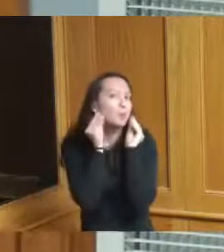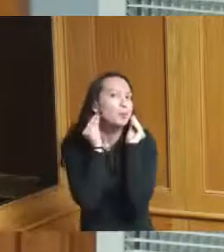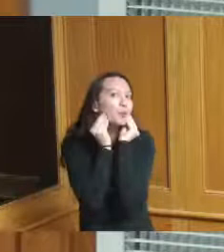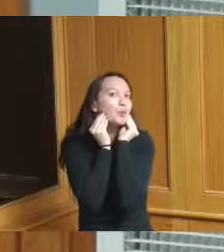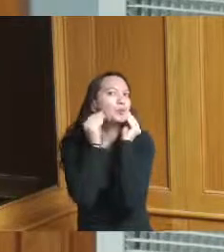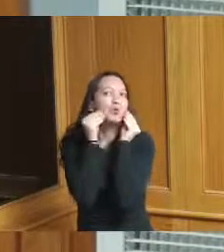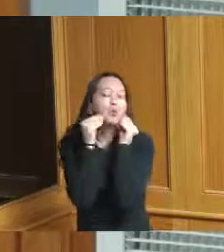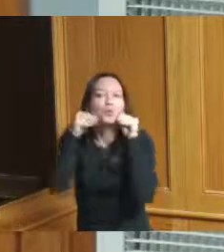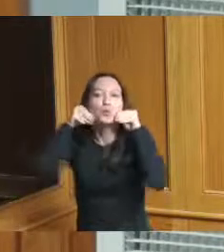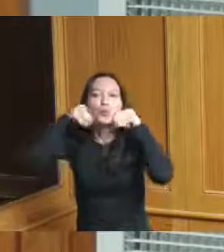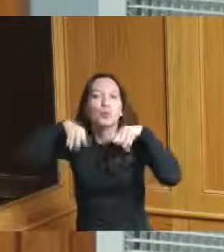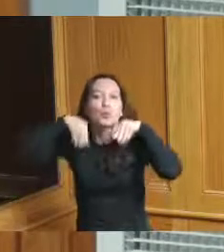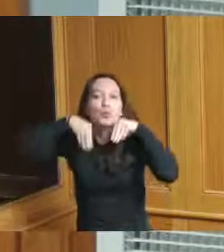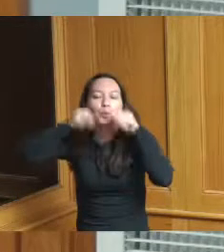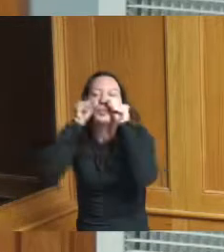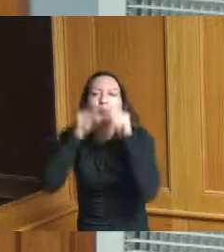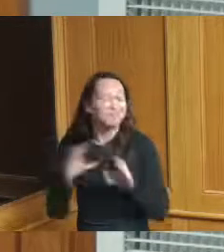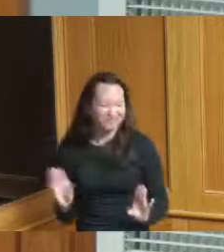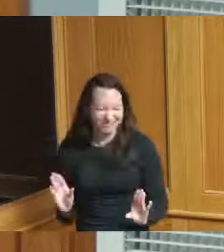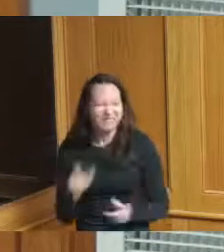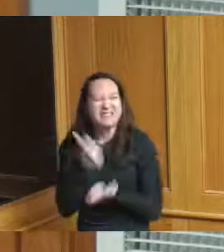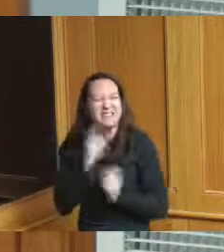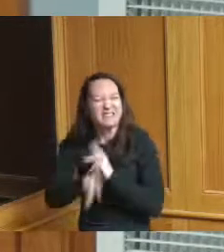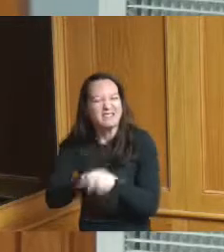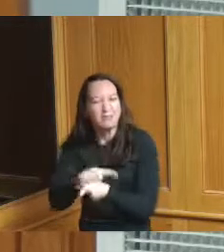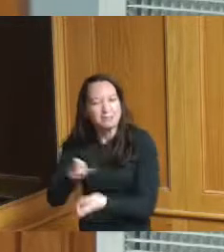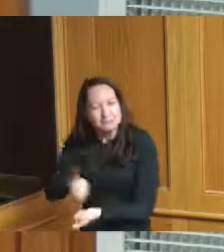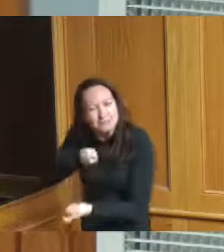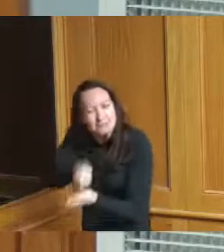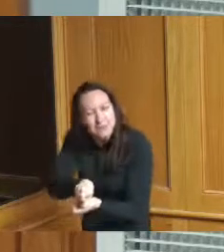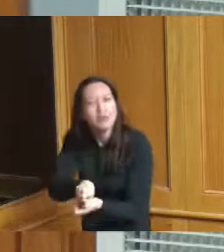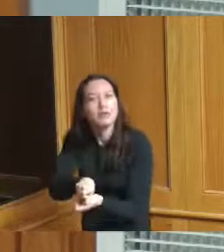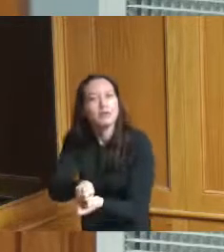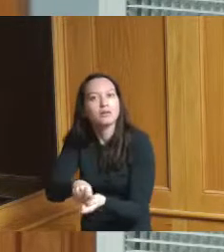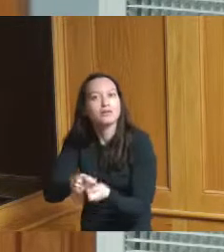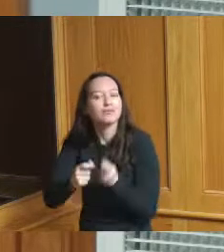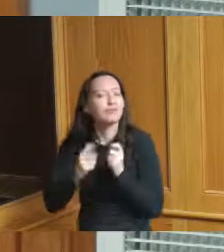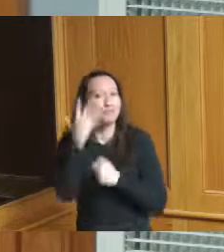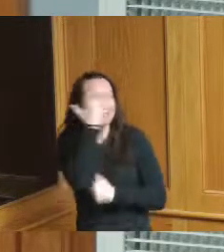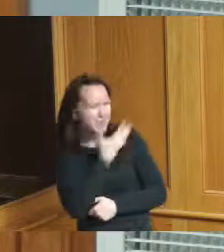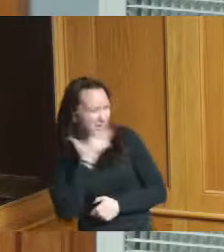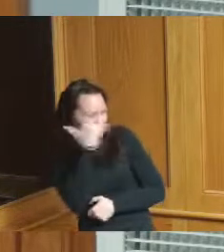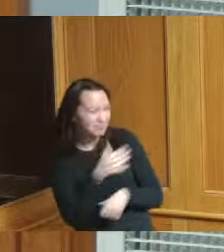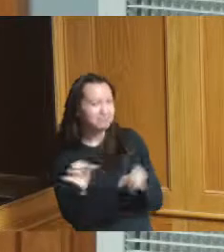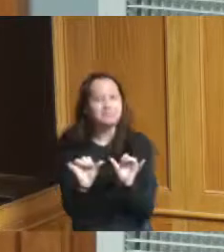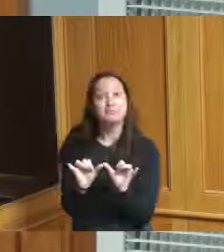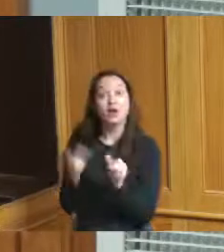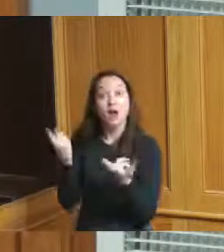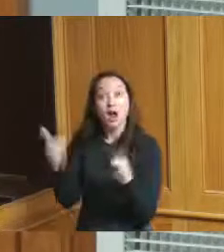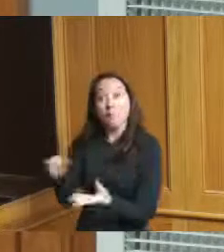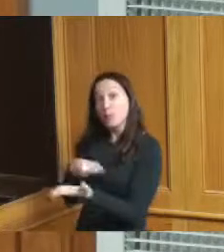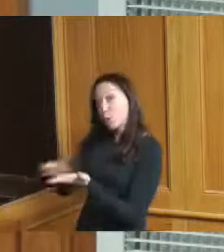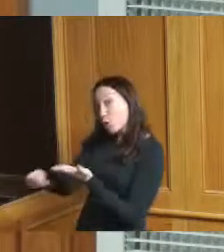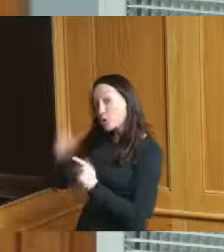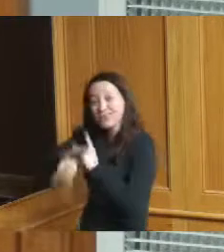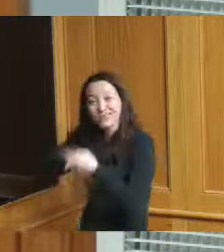in addition each type of n95 is very specific to the face so when you go to purchase the correct 95